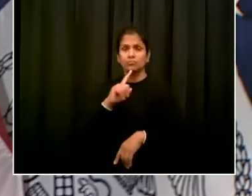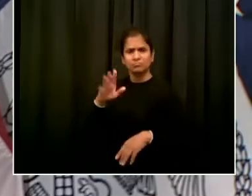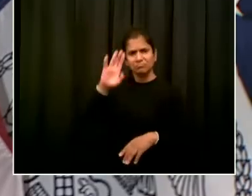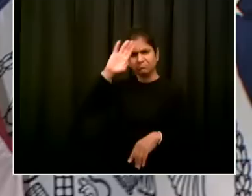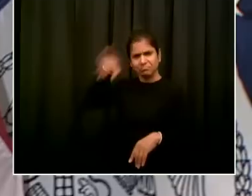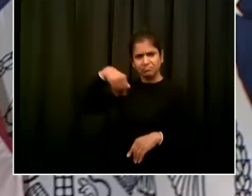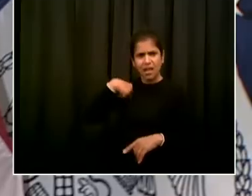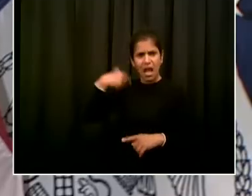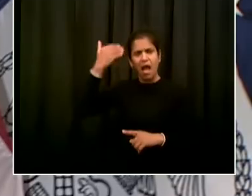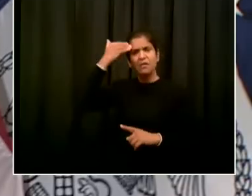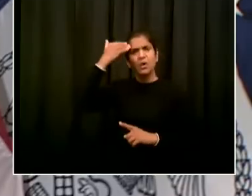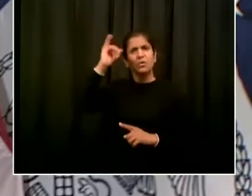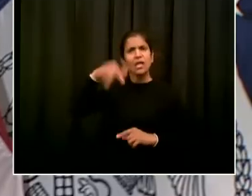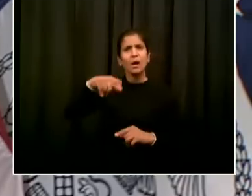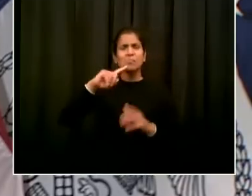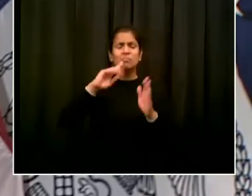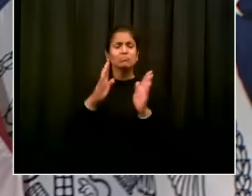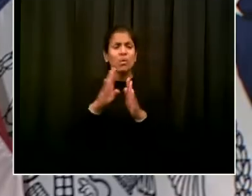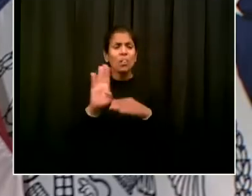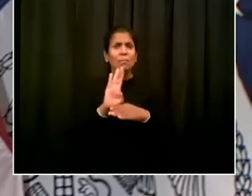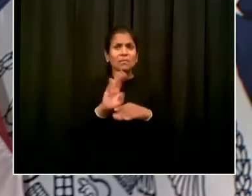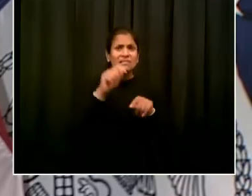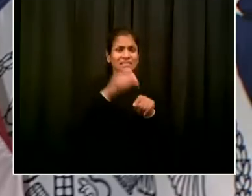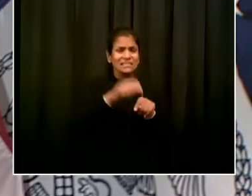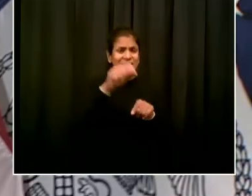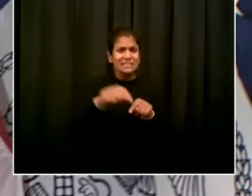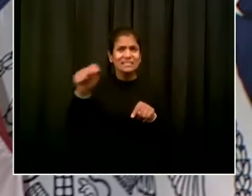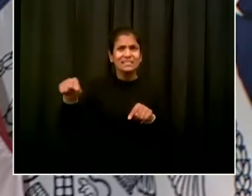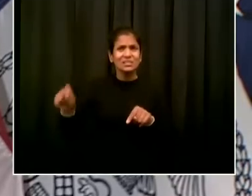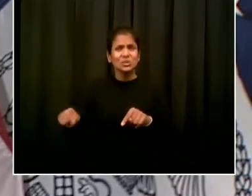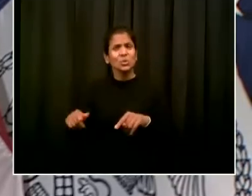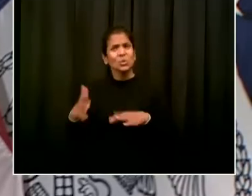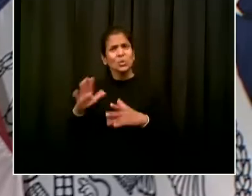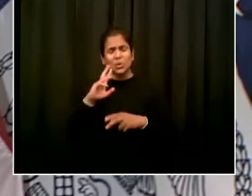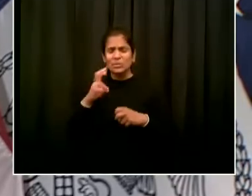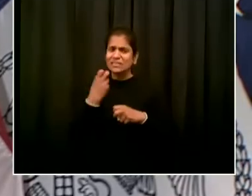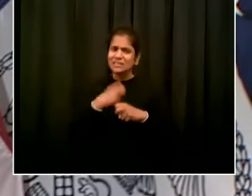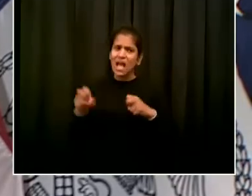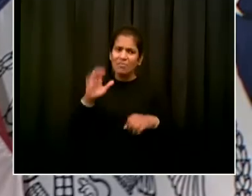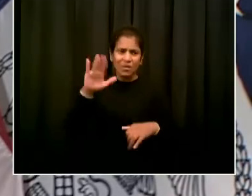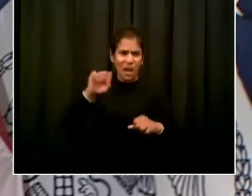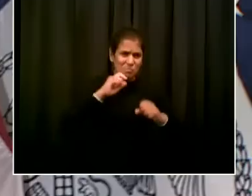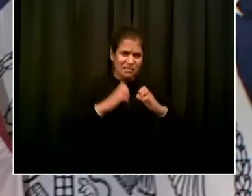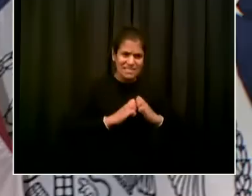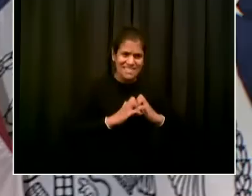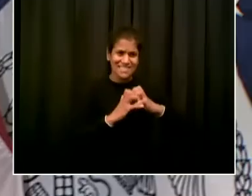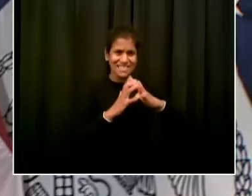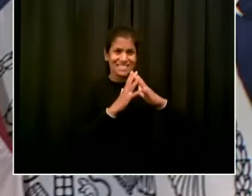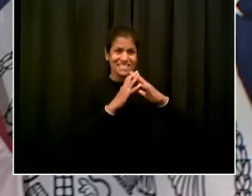TO US. UNDERSTAND HOW NEEDY THEY ARE THROUGH EVERYTHING THAT FENCER. . AGAIN, GOES BACK TO THE OVERALL SITUTUATIOOASN A CITY. OBVIOUSLY, WE